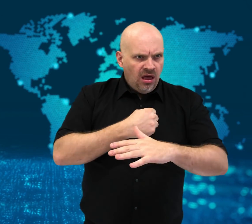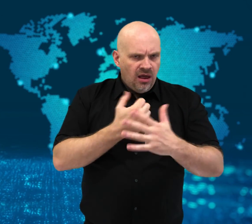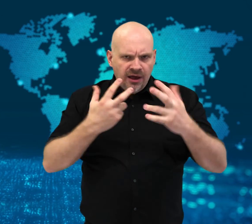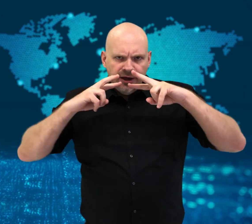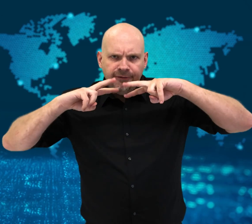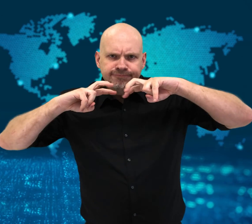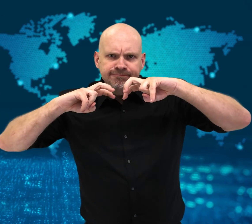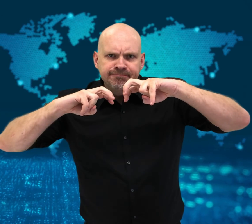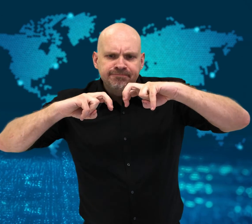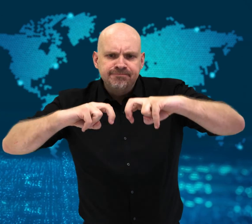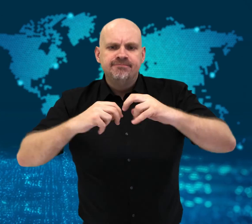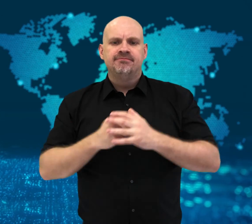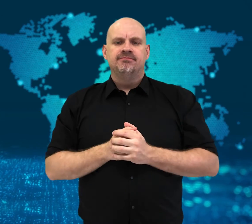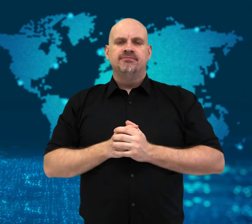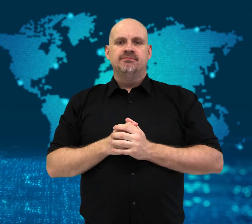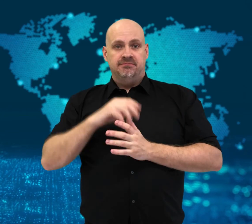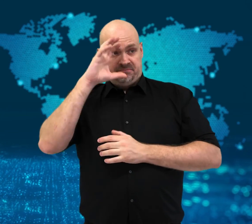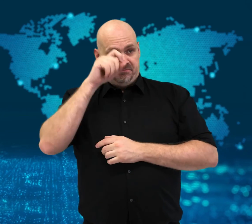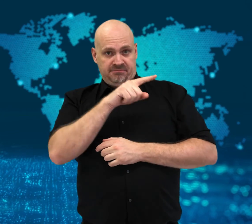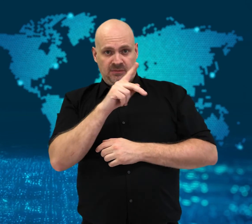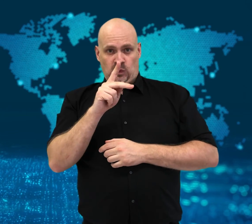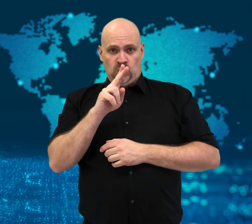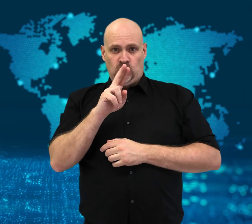possible security breach.